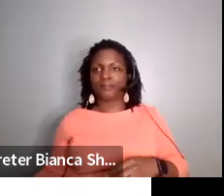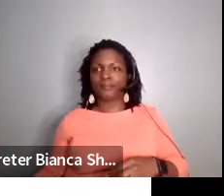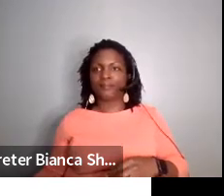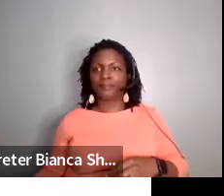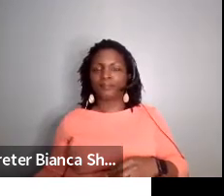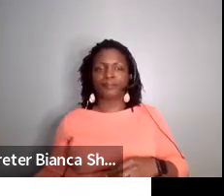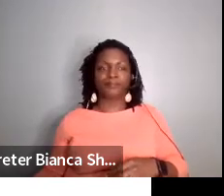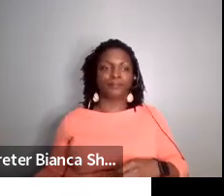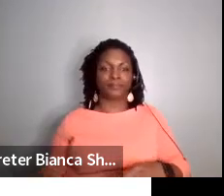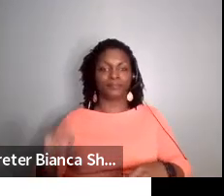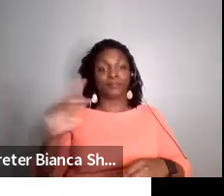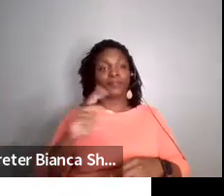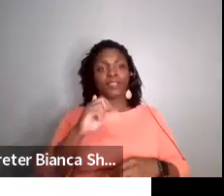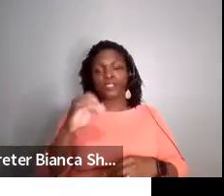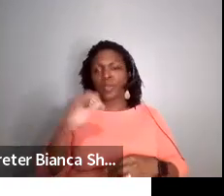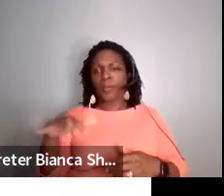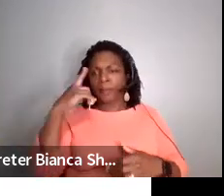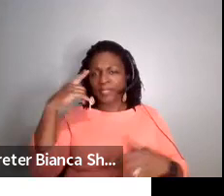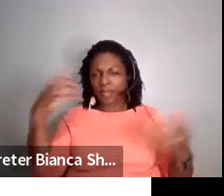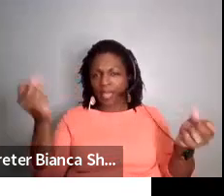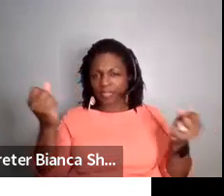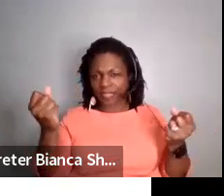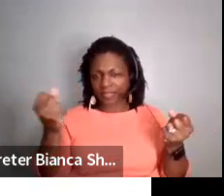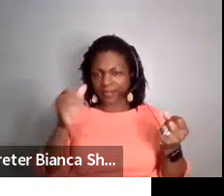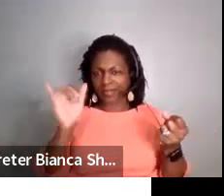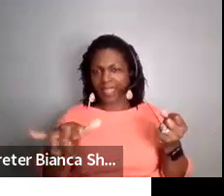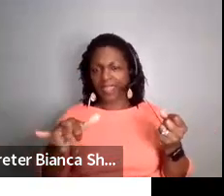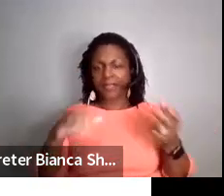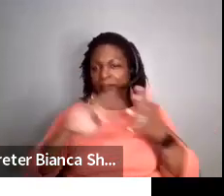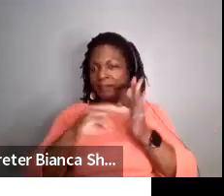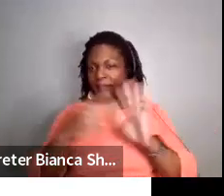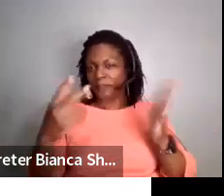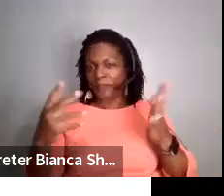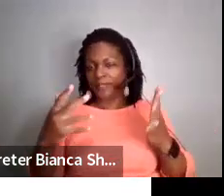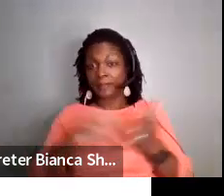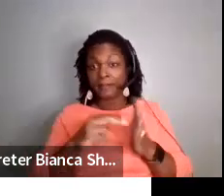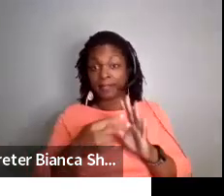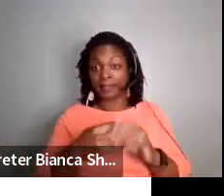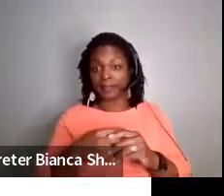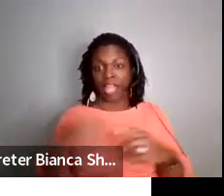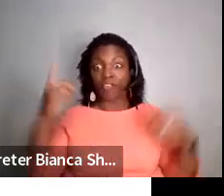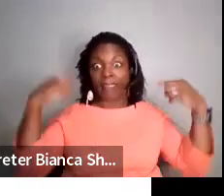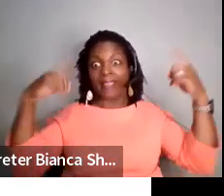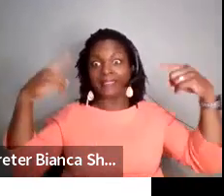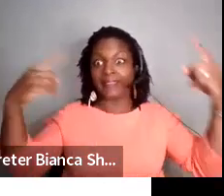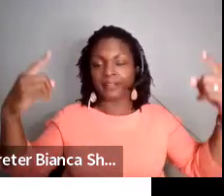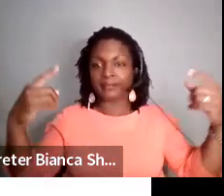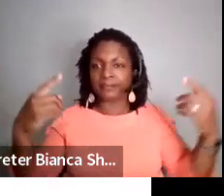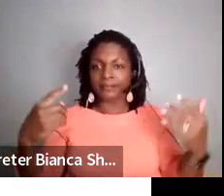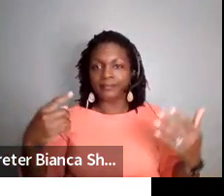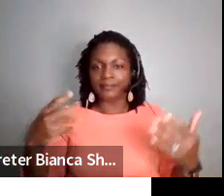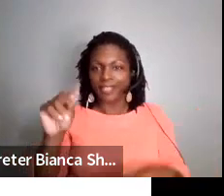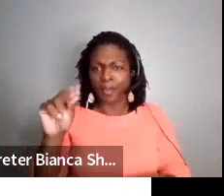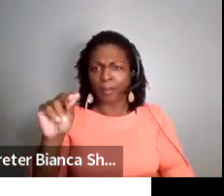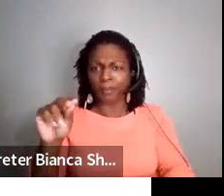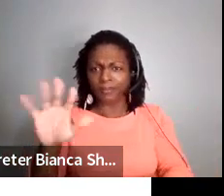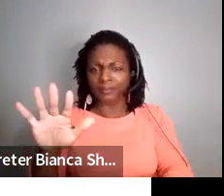You know that people lose their senses, they lose their orientation, and they behave in a treadmill way that you have to be scared of.